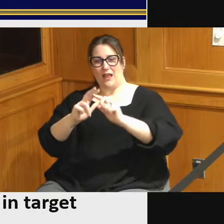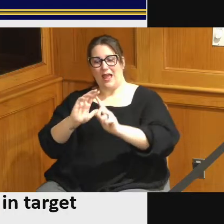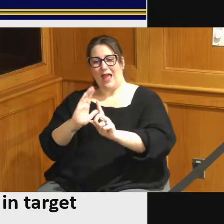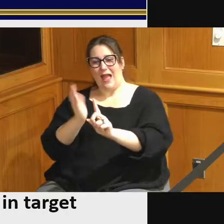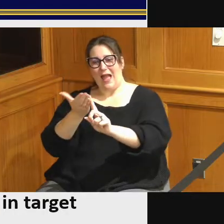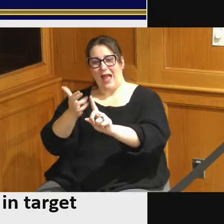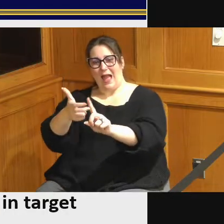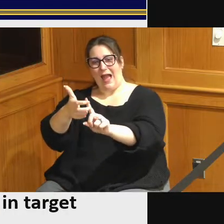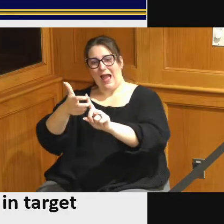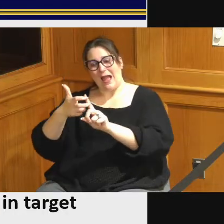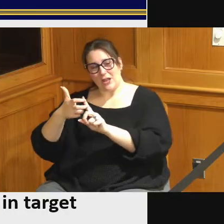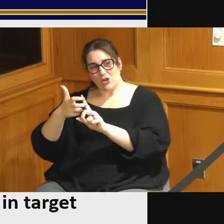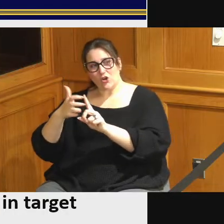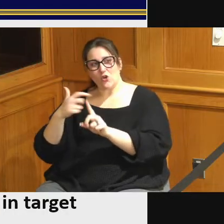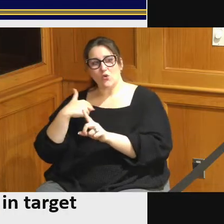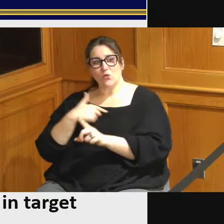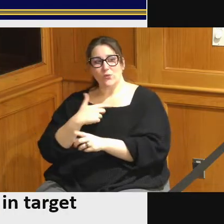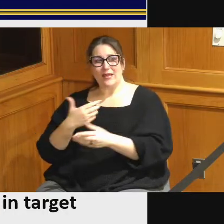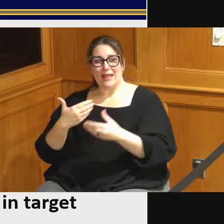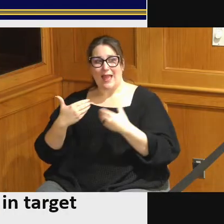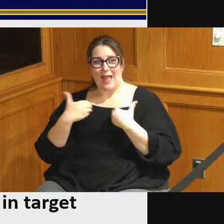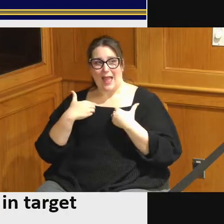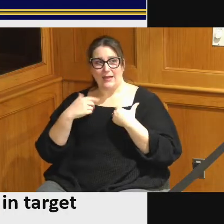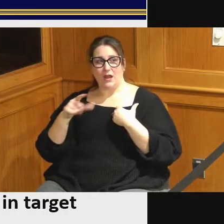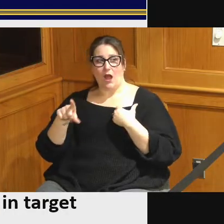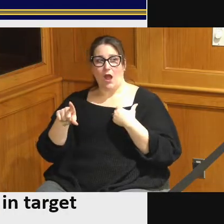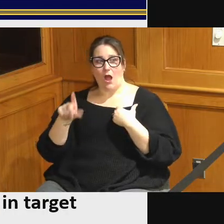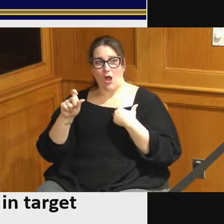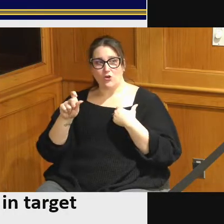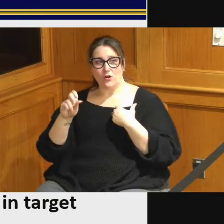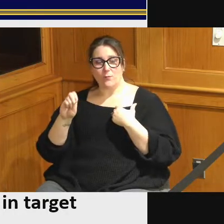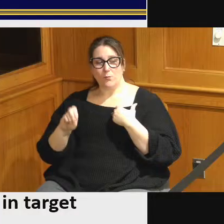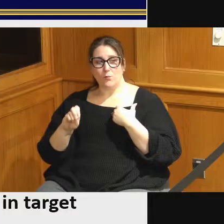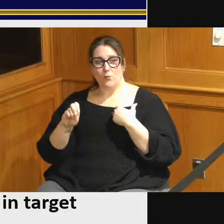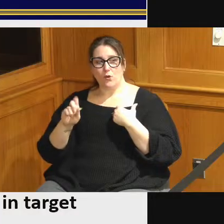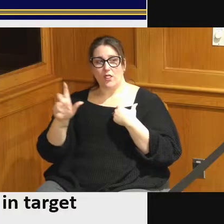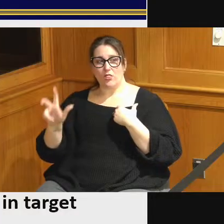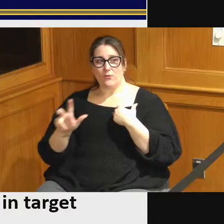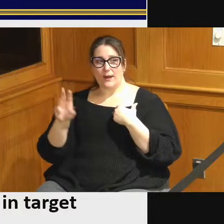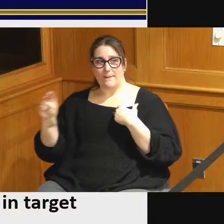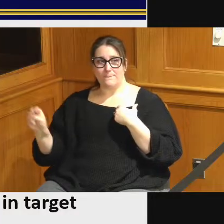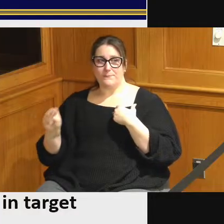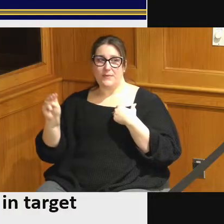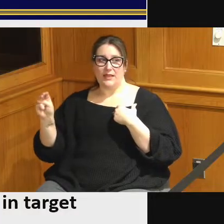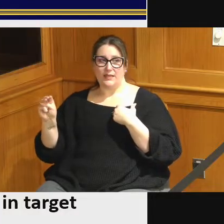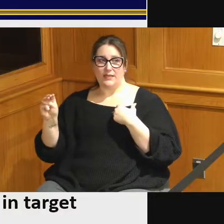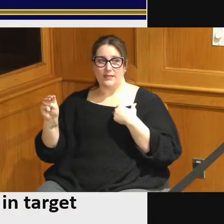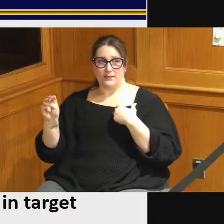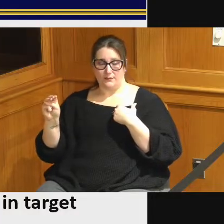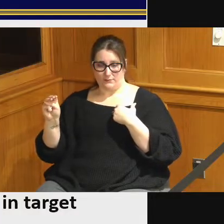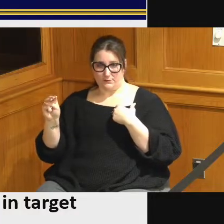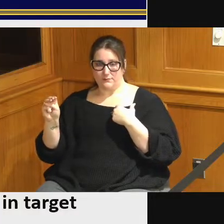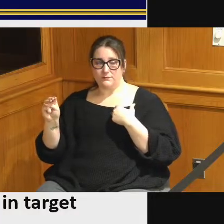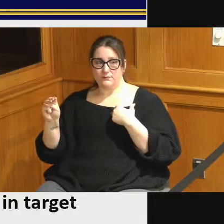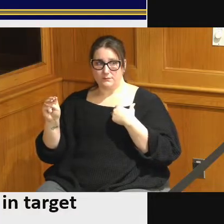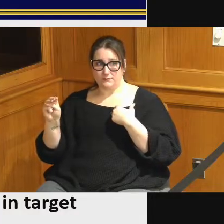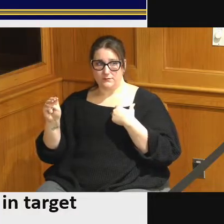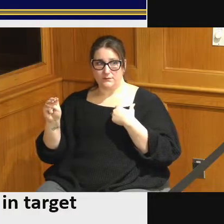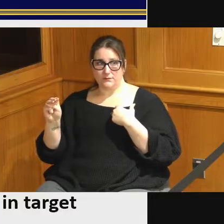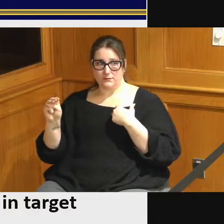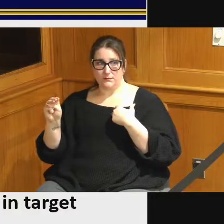we ended up with a 100.3 million projected expenditure. So that in and then you'll see